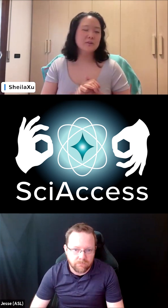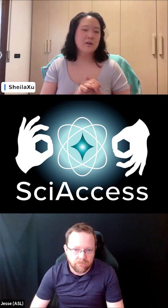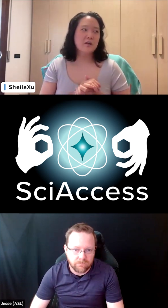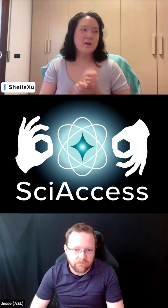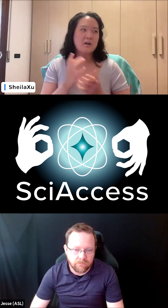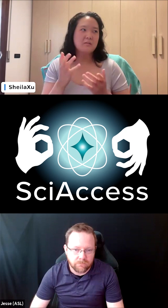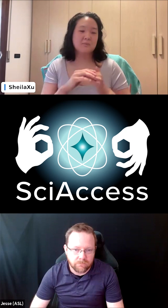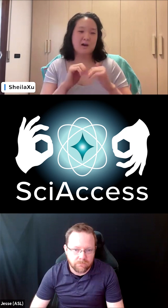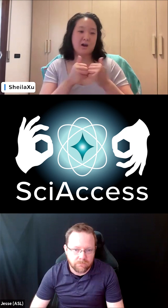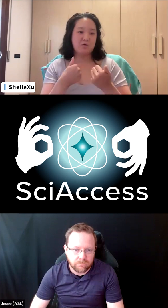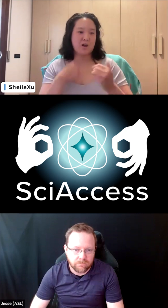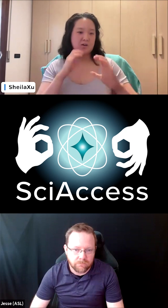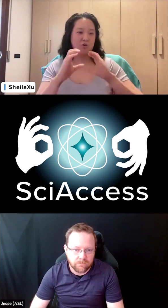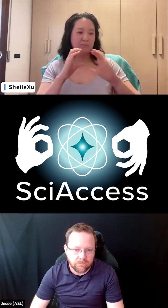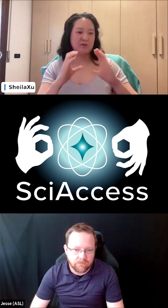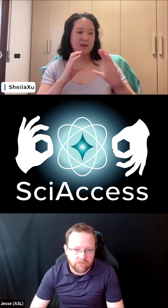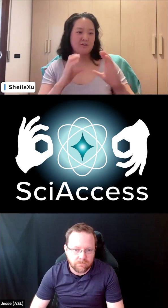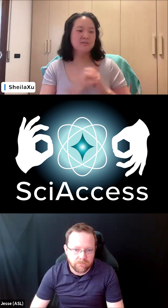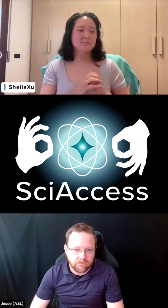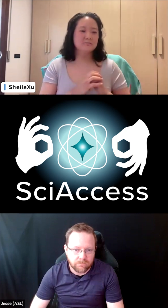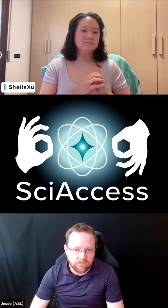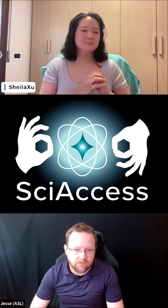speech read and sign language and a bit of hearing as well.